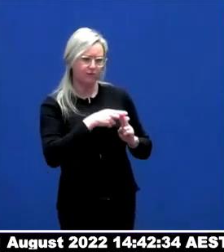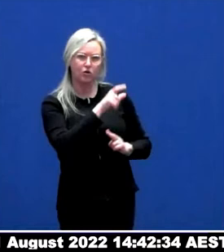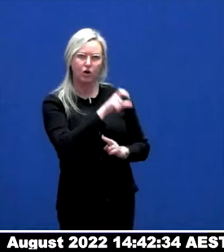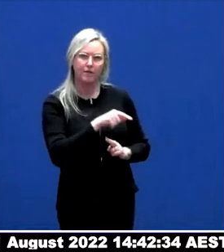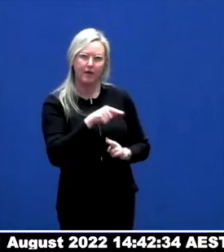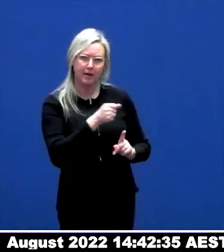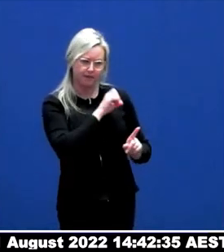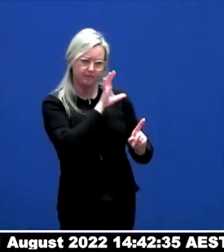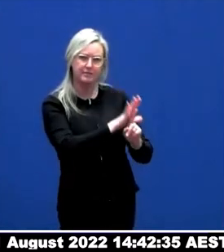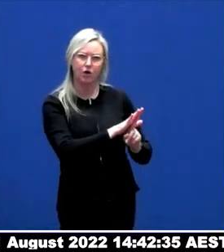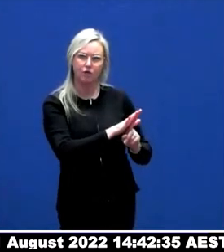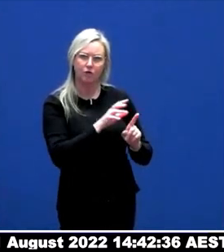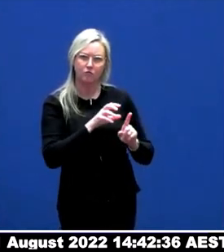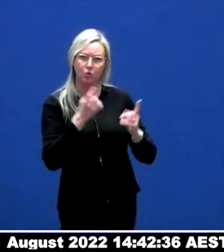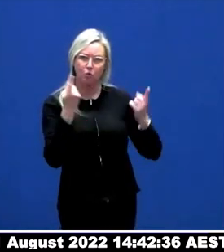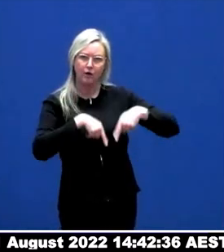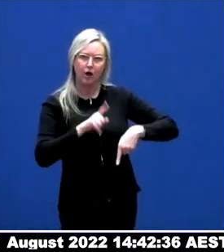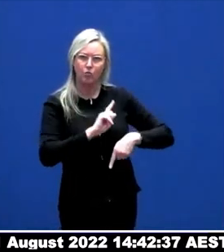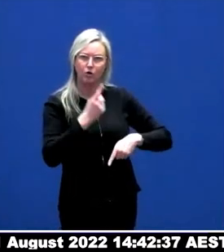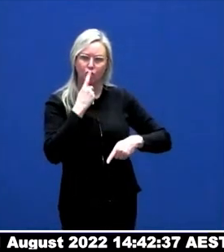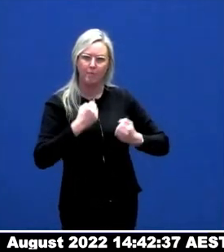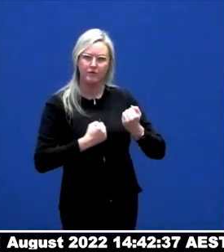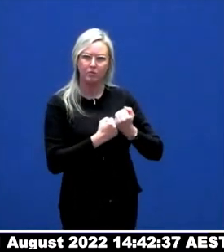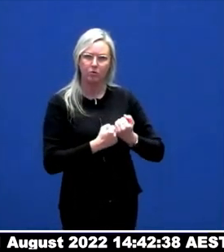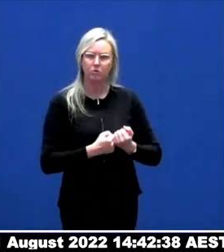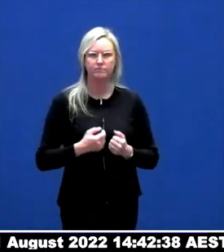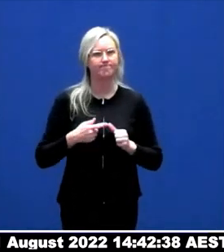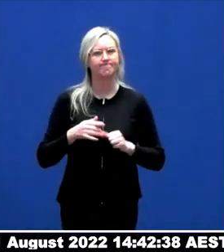they want, is there? LISA SHORT: There's no obligation but they can.